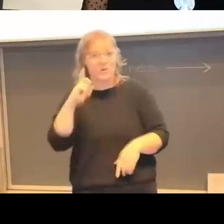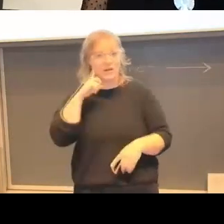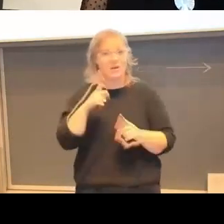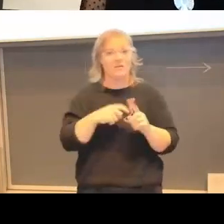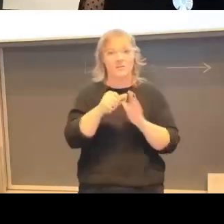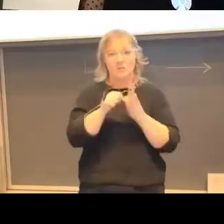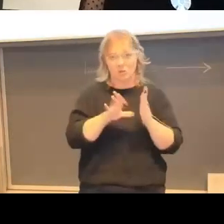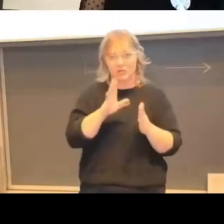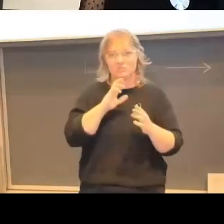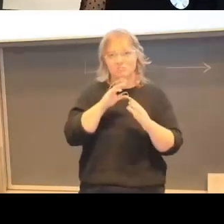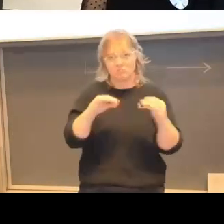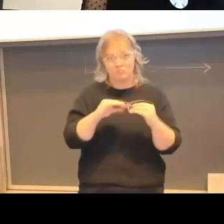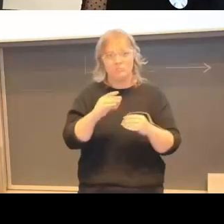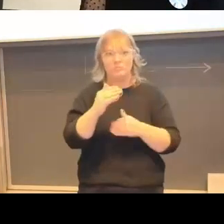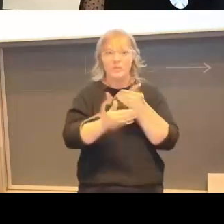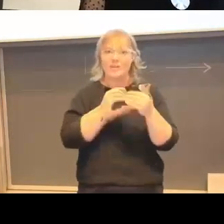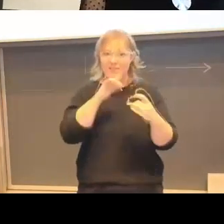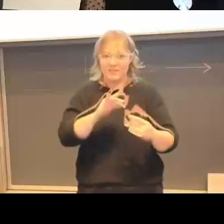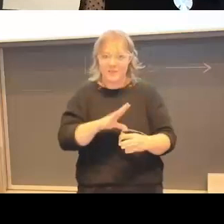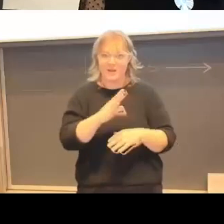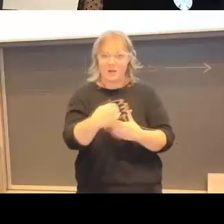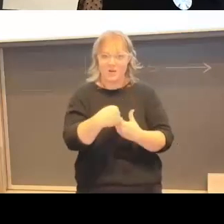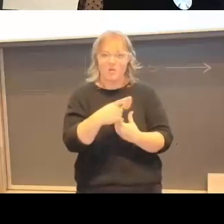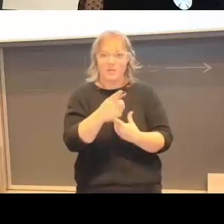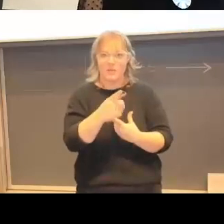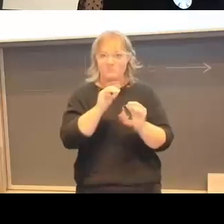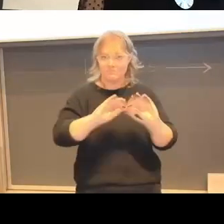process of feedback involved the peer surgeons routinely being explicit in how they would do